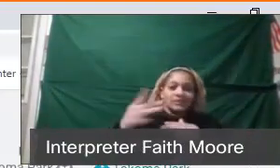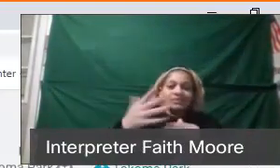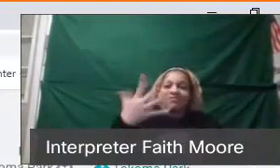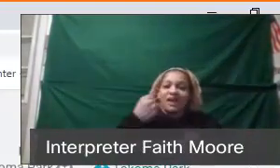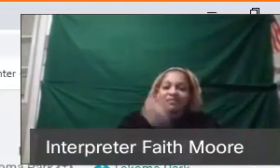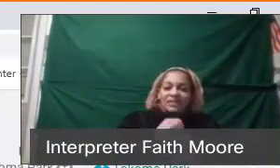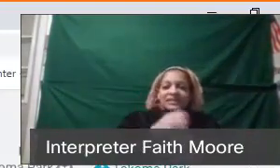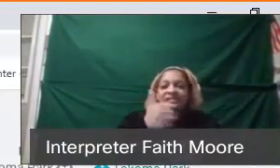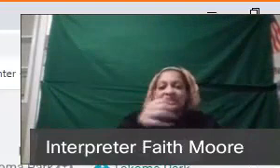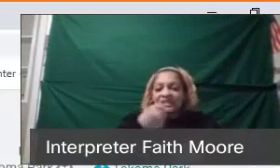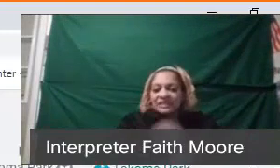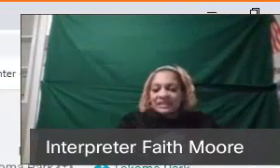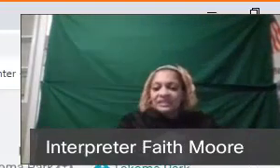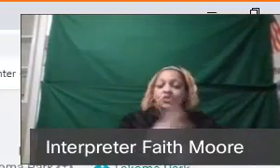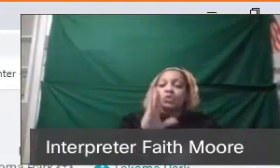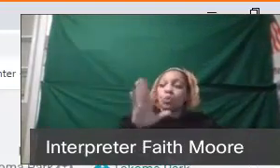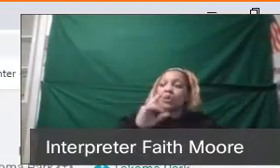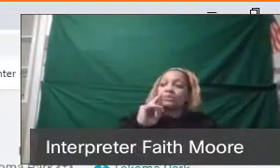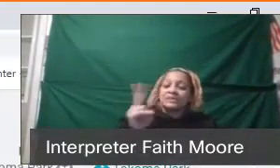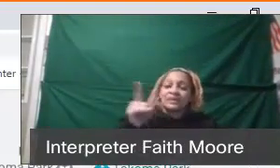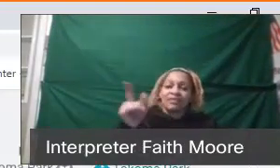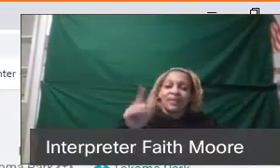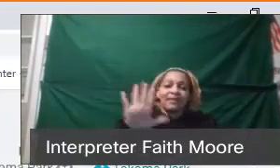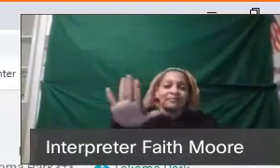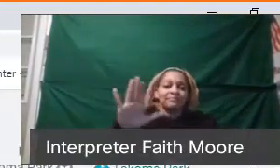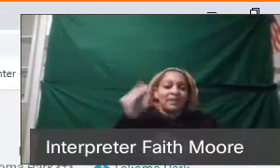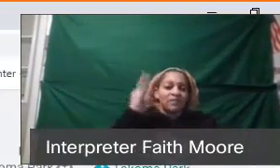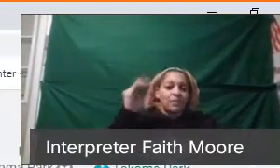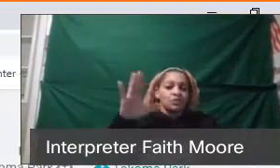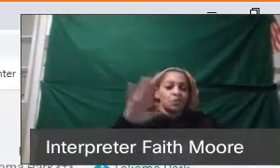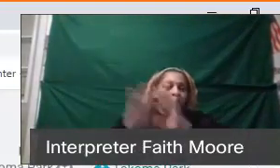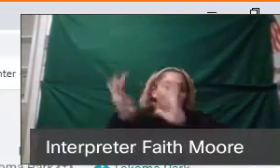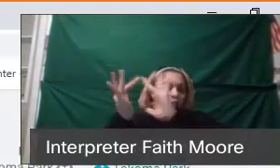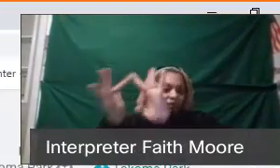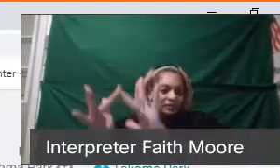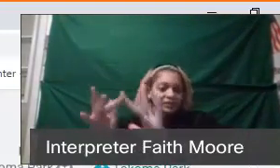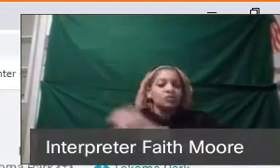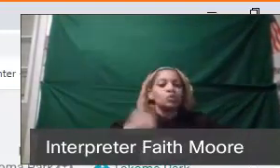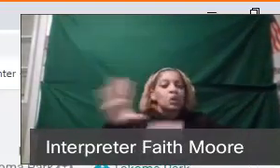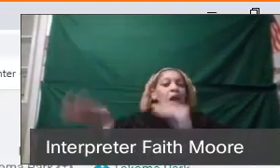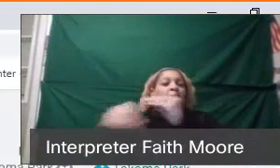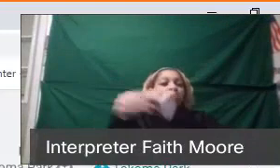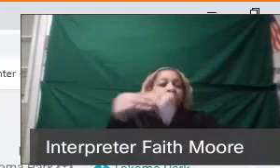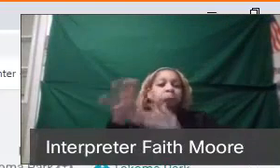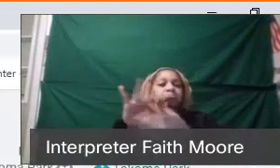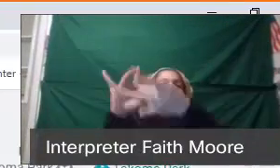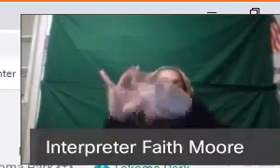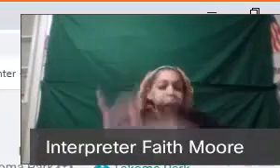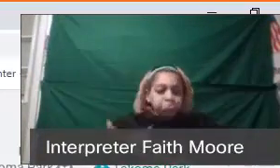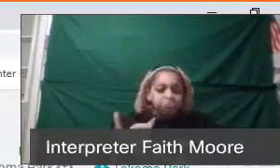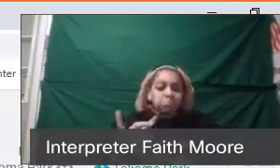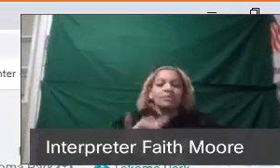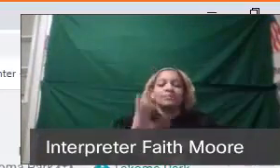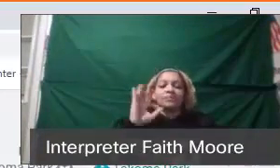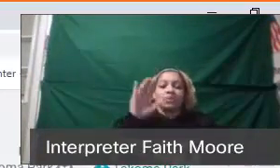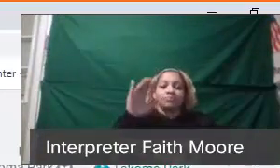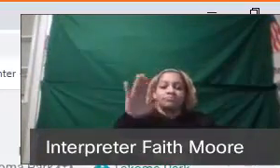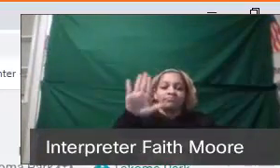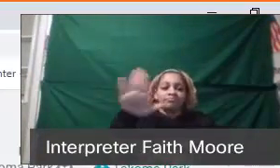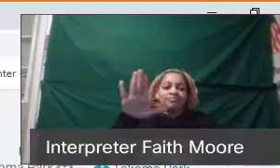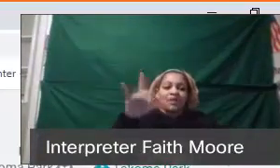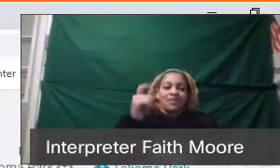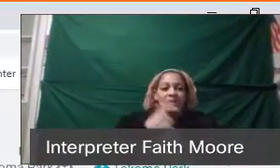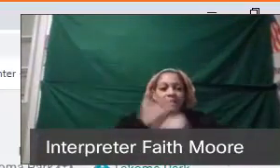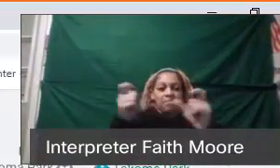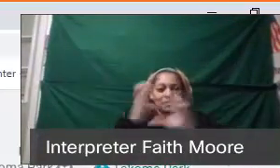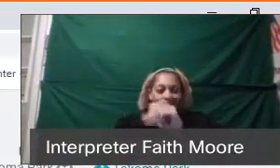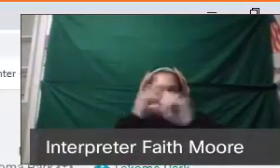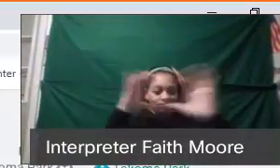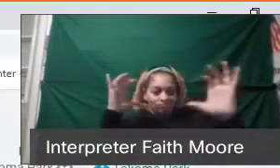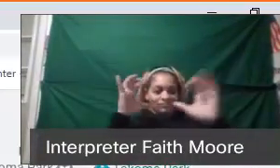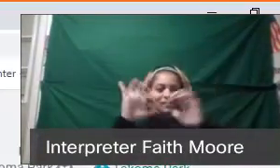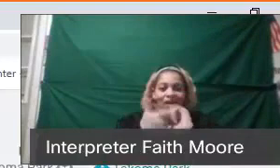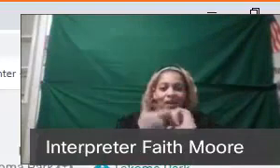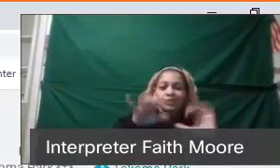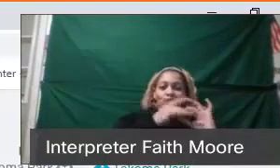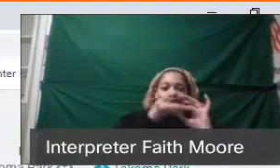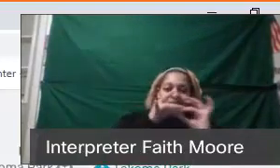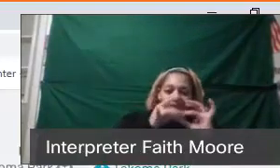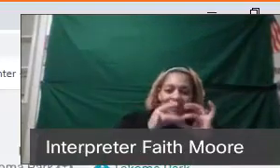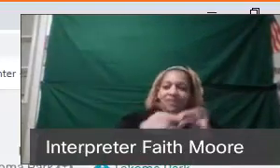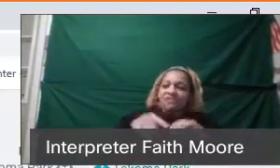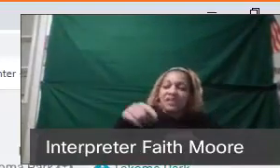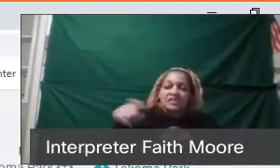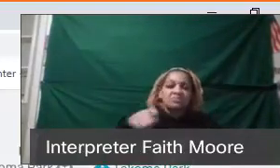So, you can find that on our website and procure for bigger, bigger picture, connect items like this, where it helps 1, 1 area connect to another.